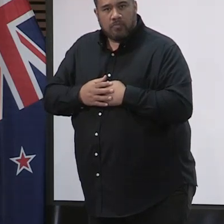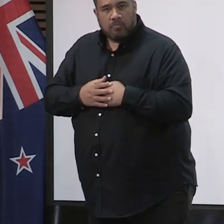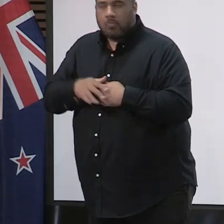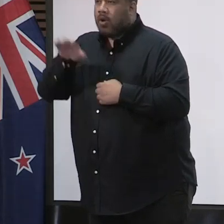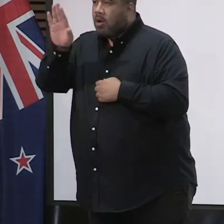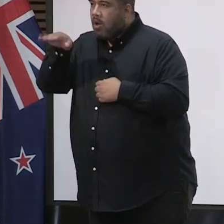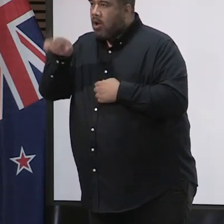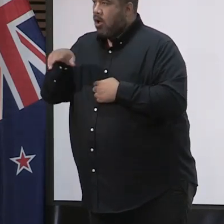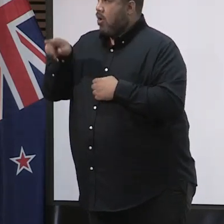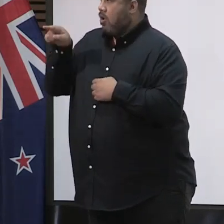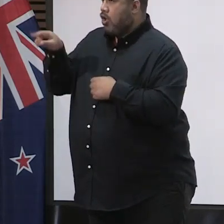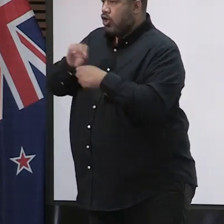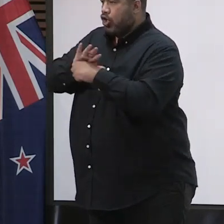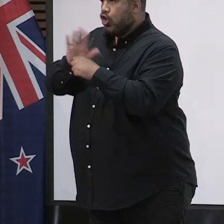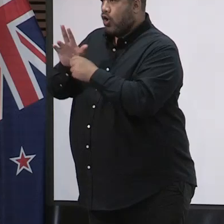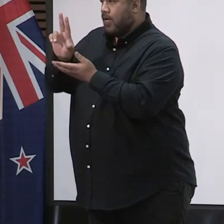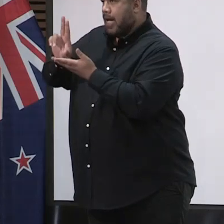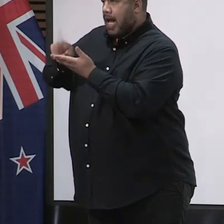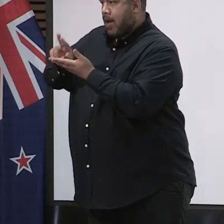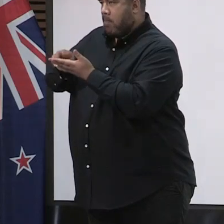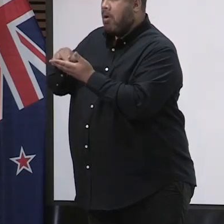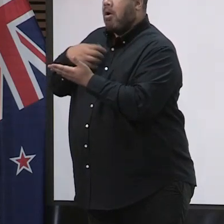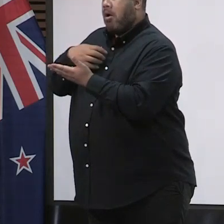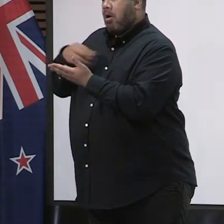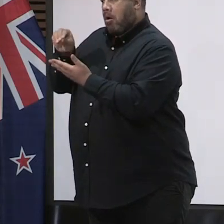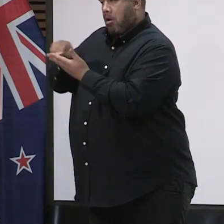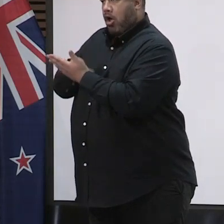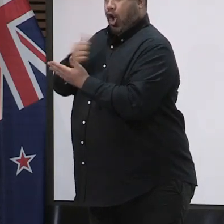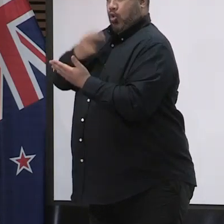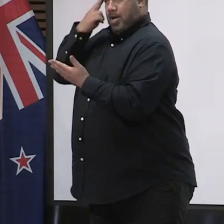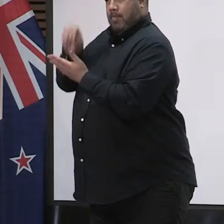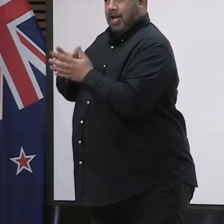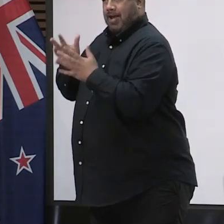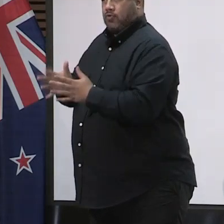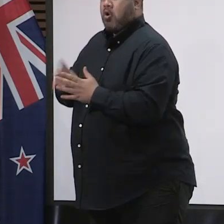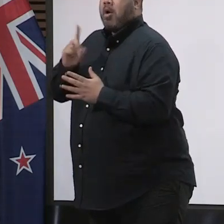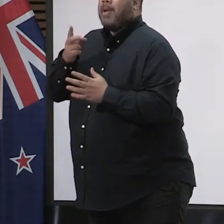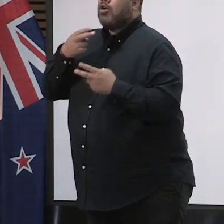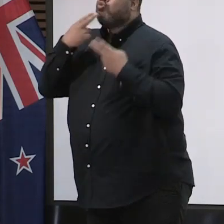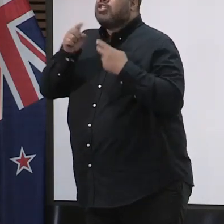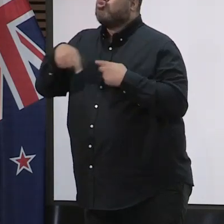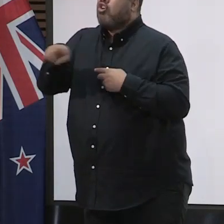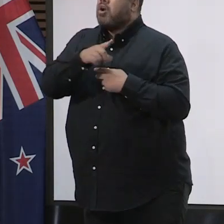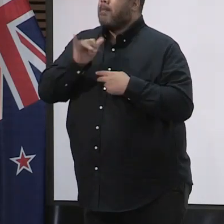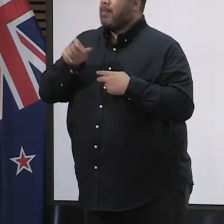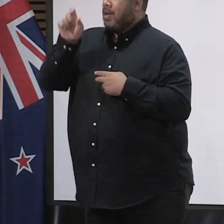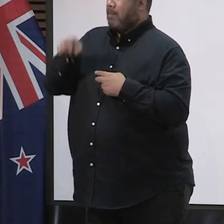tracing, we received a number of reports that people are intentionally writing false